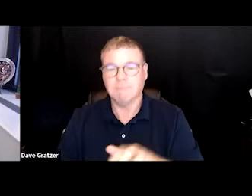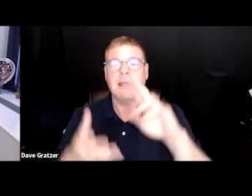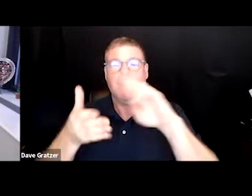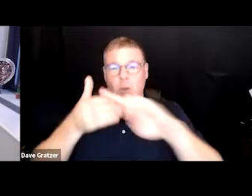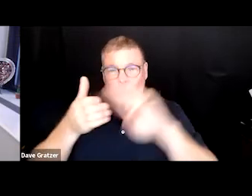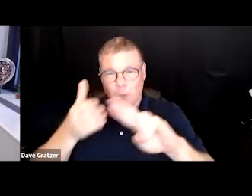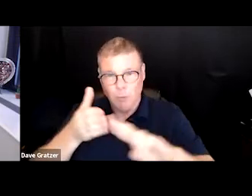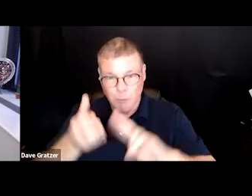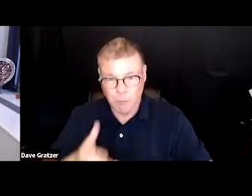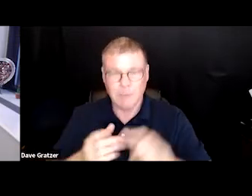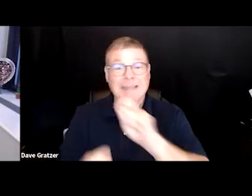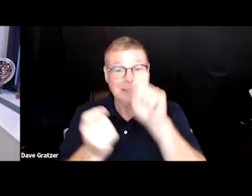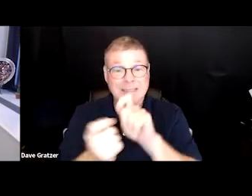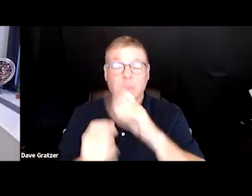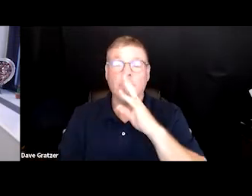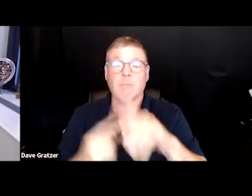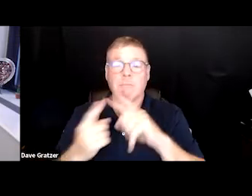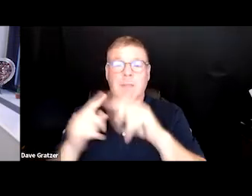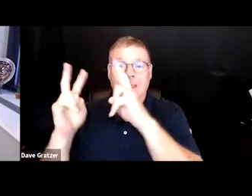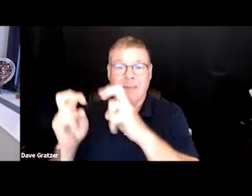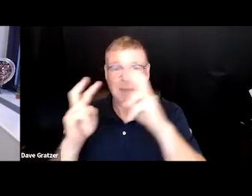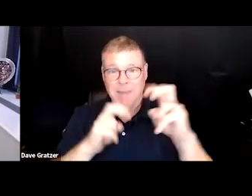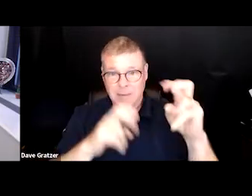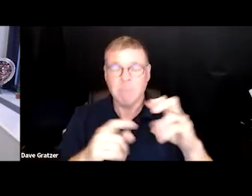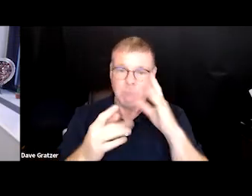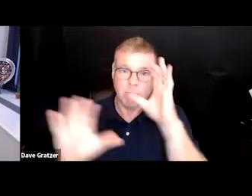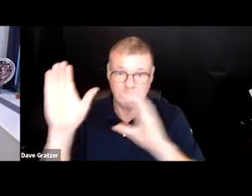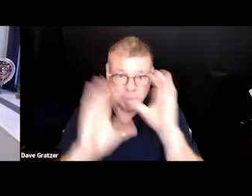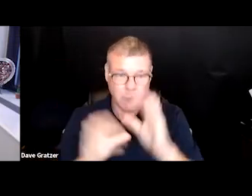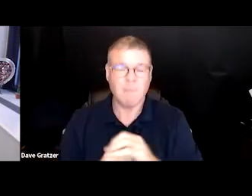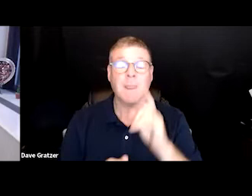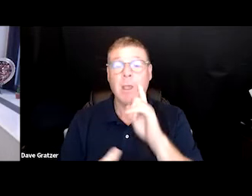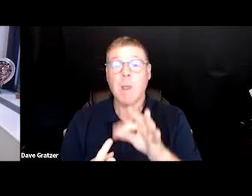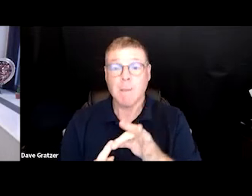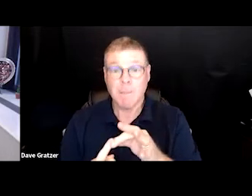specifically around some themes that we were interested in exploring. So particularly our questions